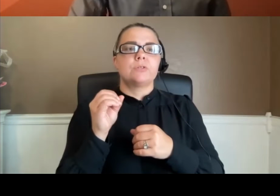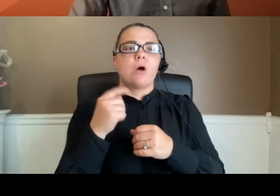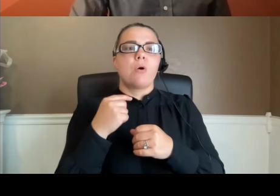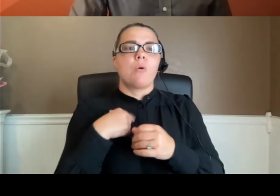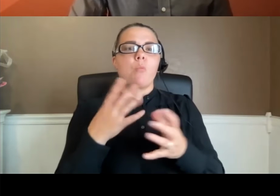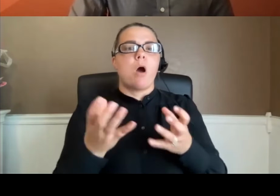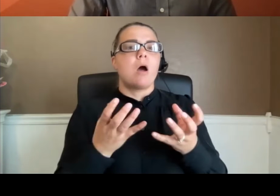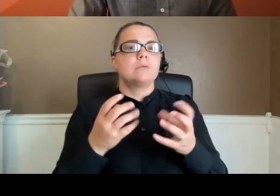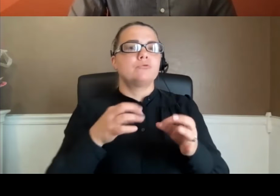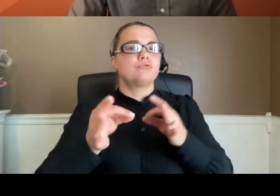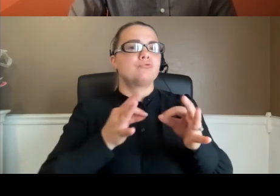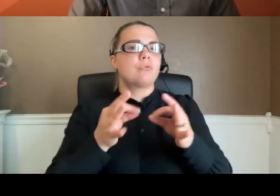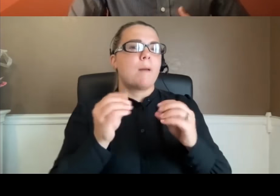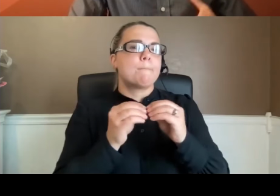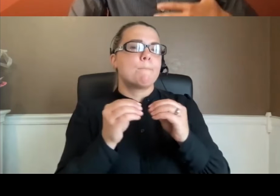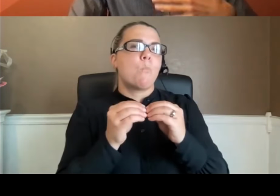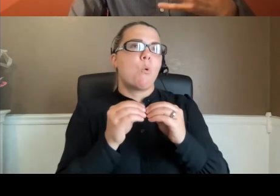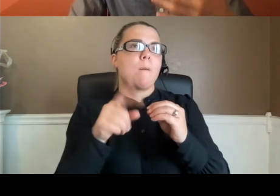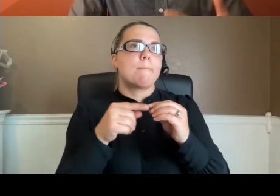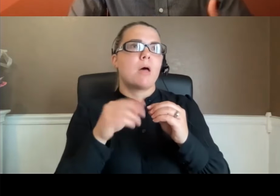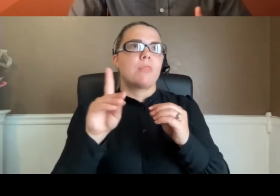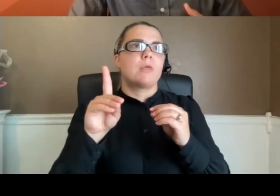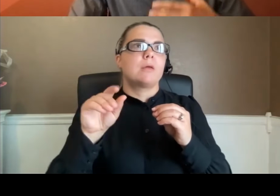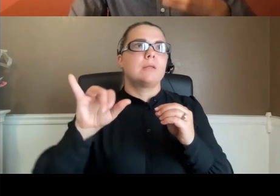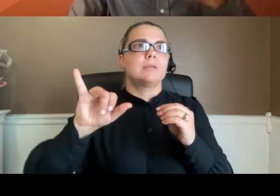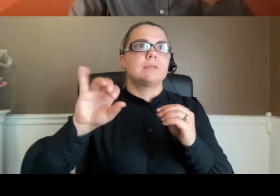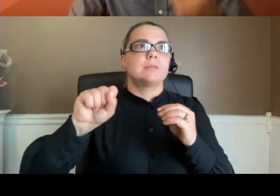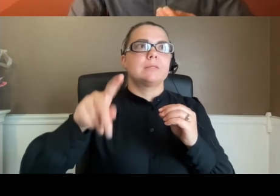we're going to be reading information, so we want to be sure that the user is properly